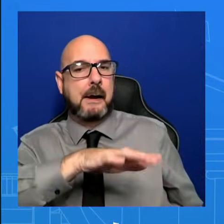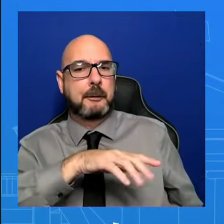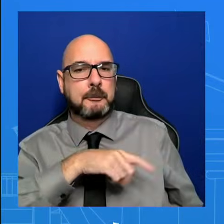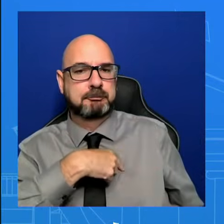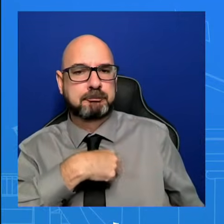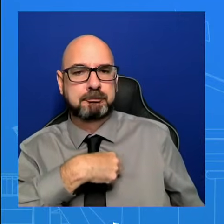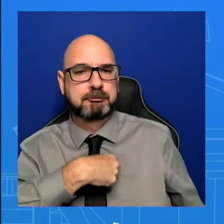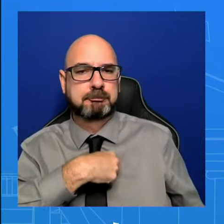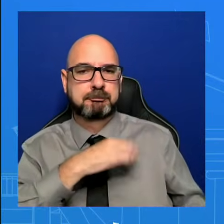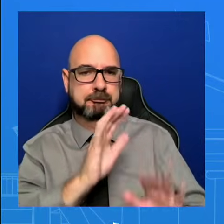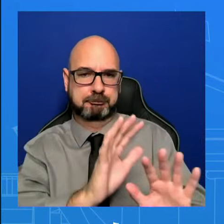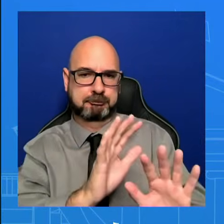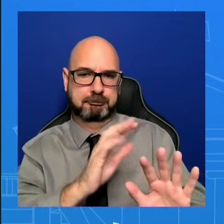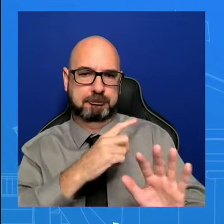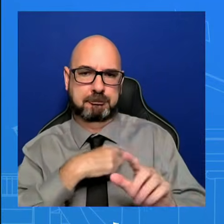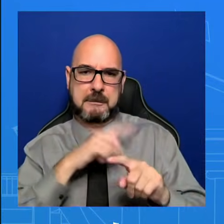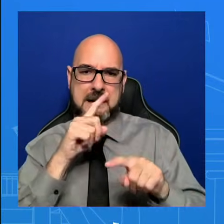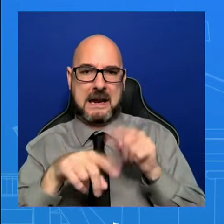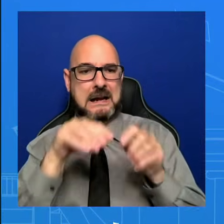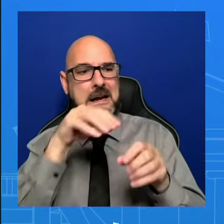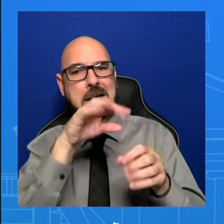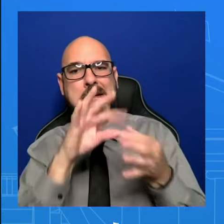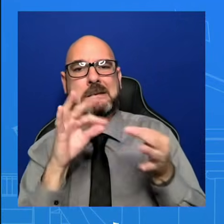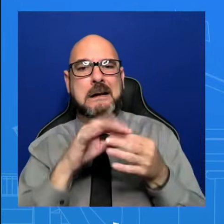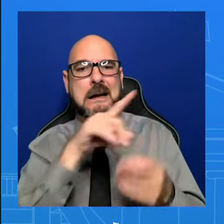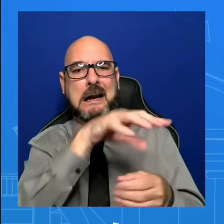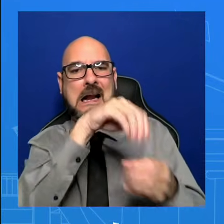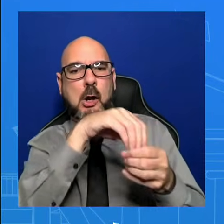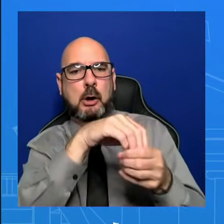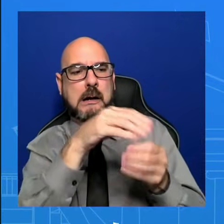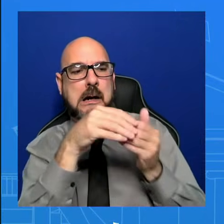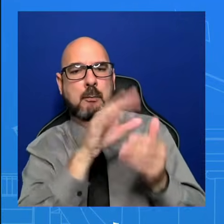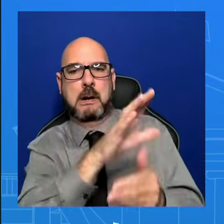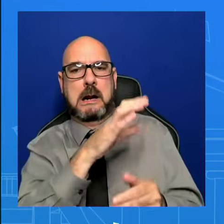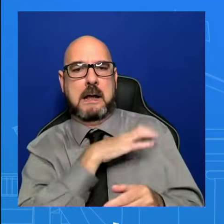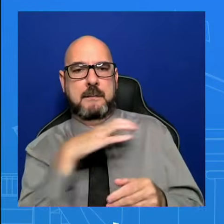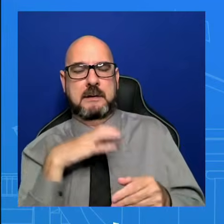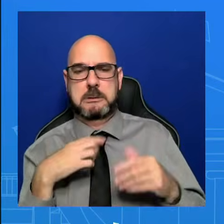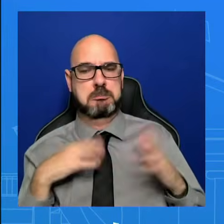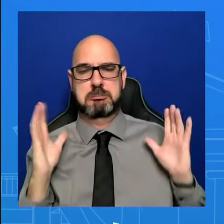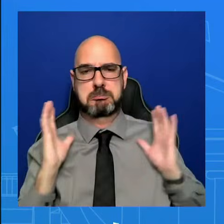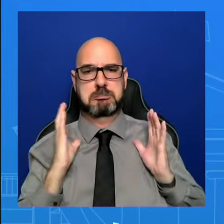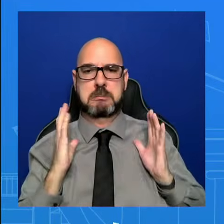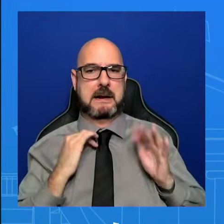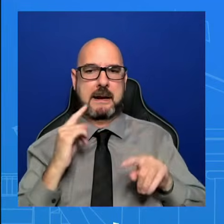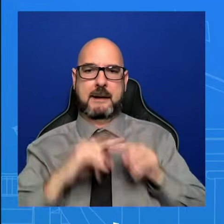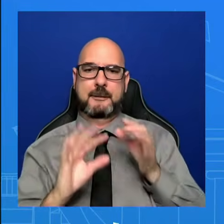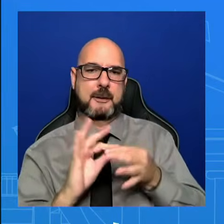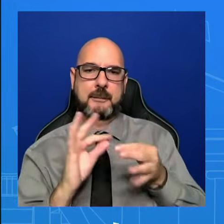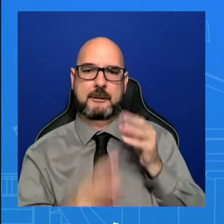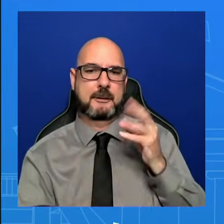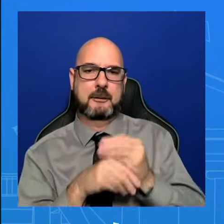discussions in Congress, we just do not get involved. That is for Democratic -- Democratic leadership to speak to.